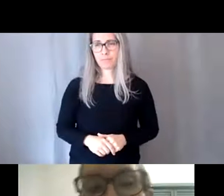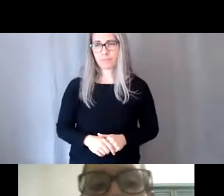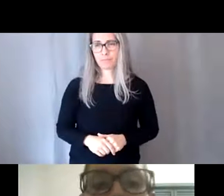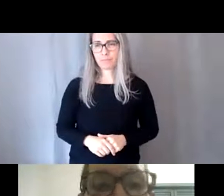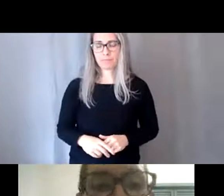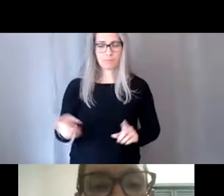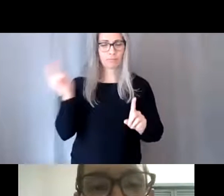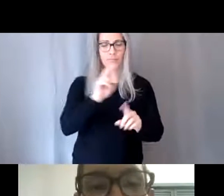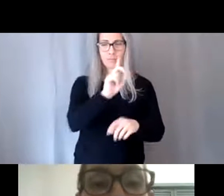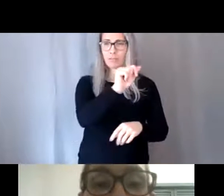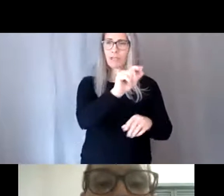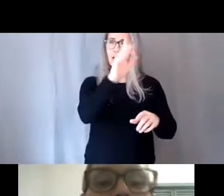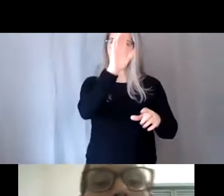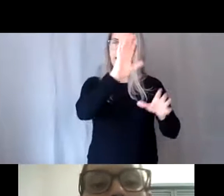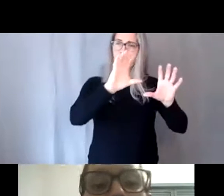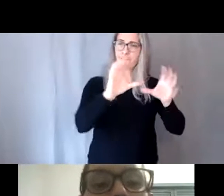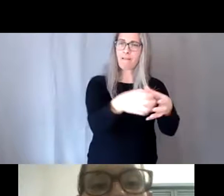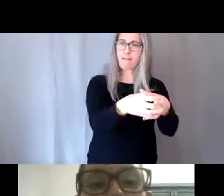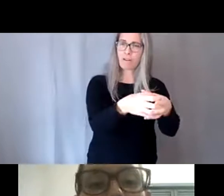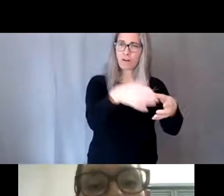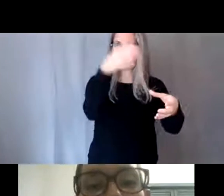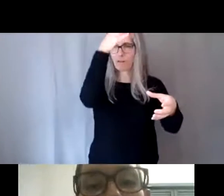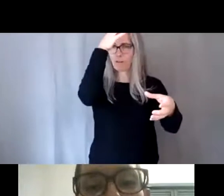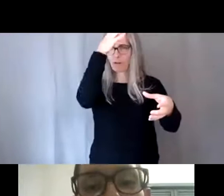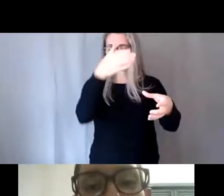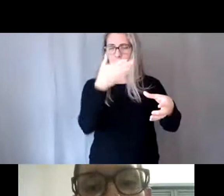a concept and a form of social political and bureaucratic